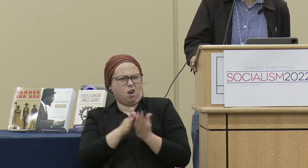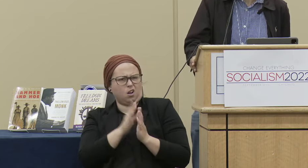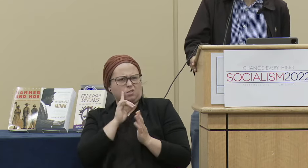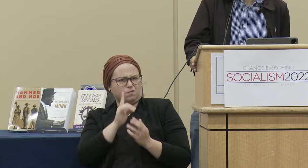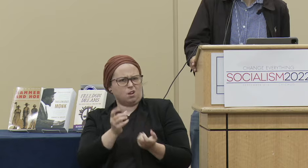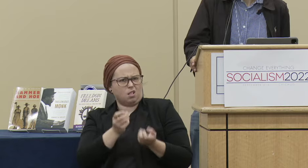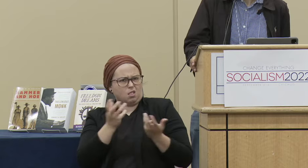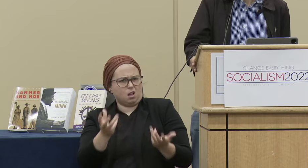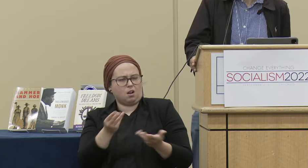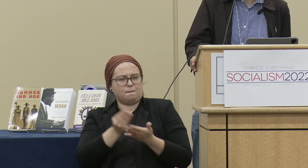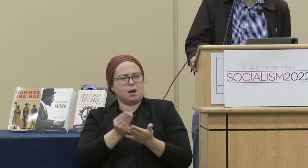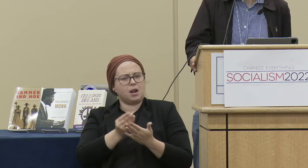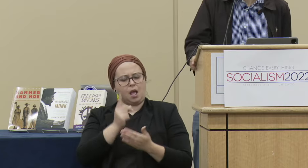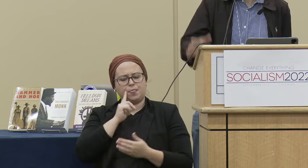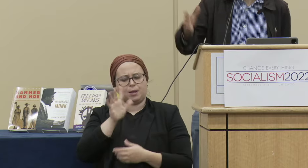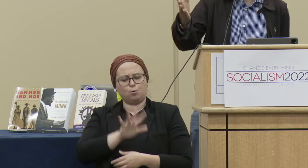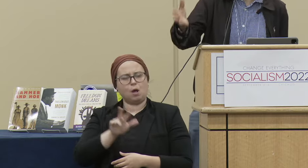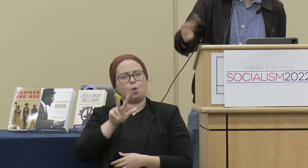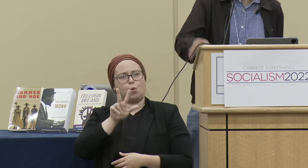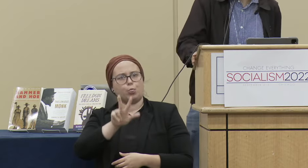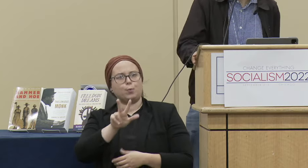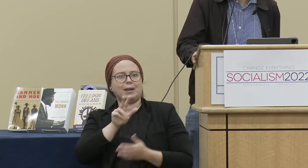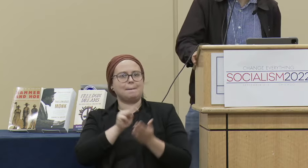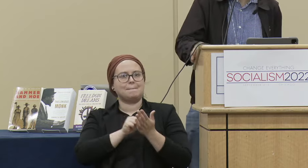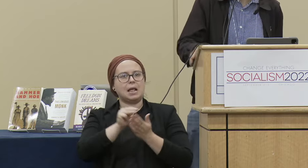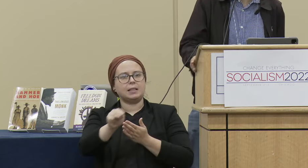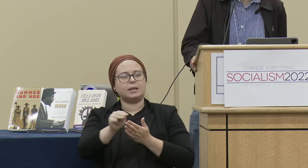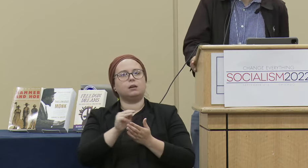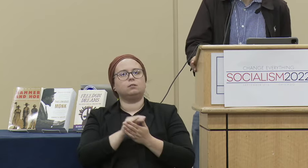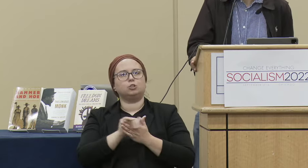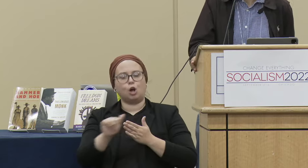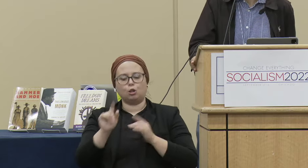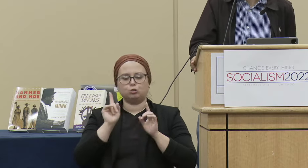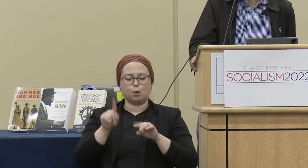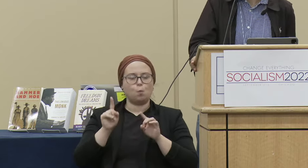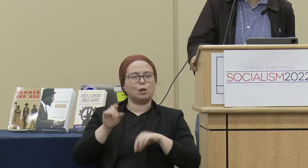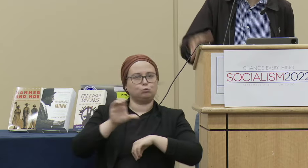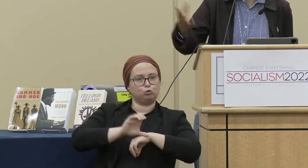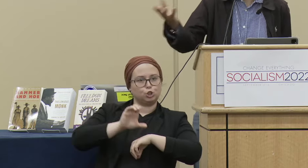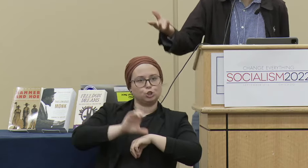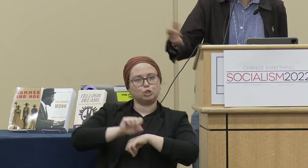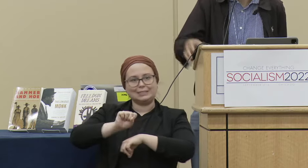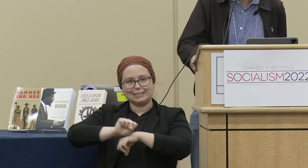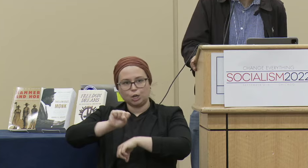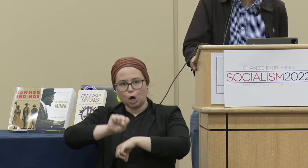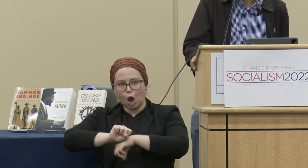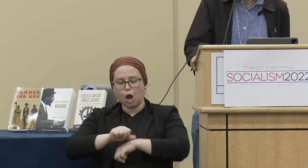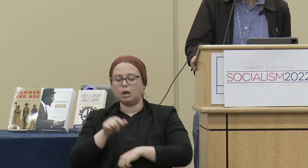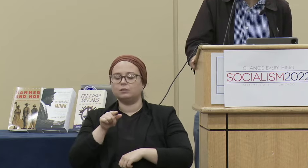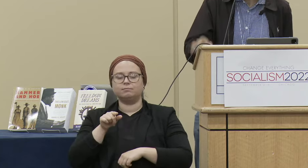the Black workers Workers Congress, they didn't even ask